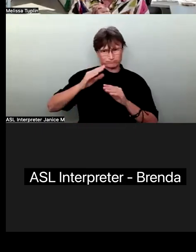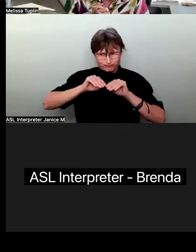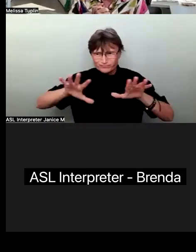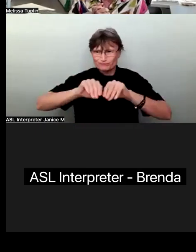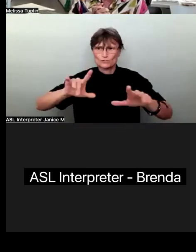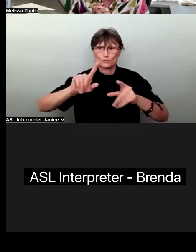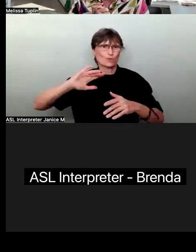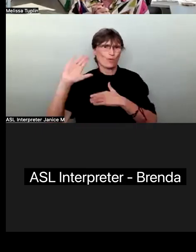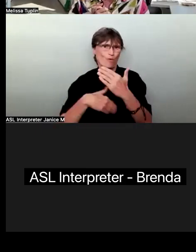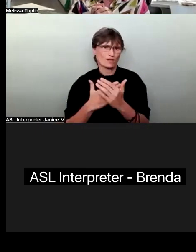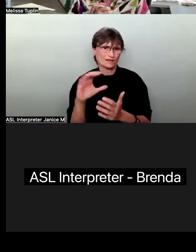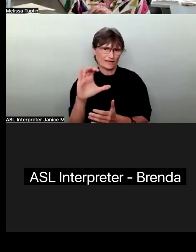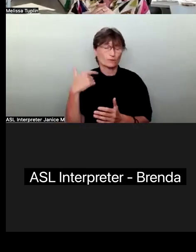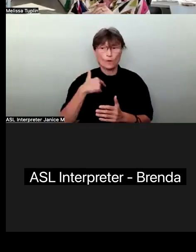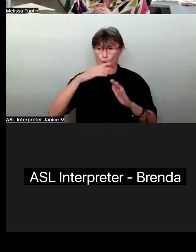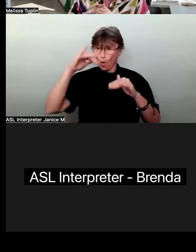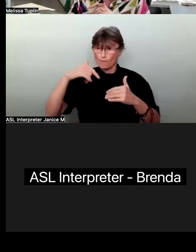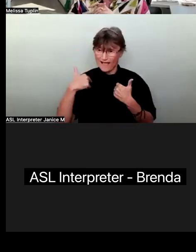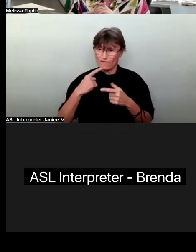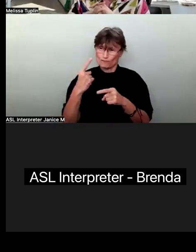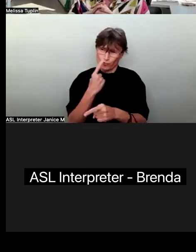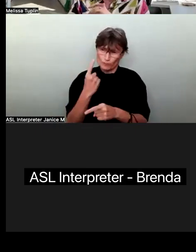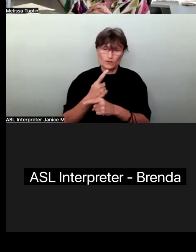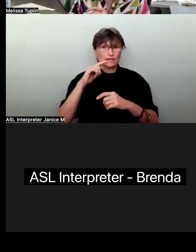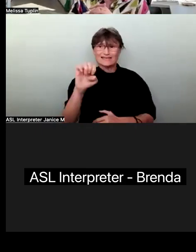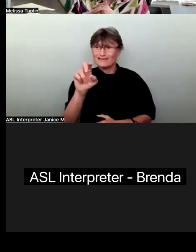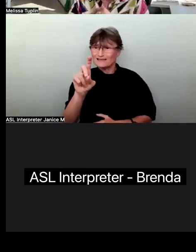practices in the sector, which means considering how you are addressing